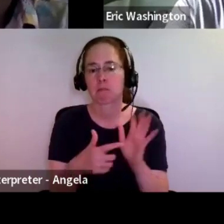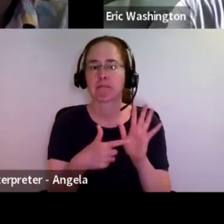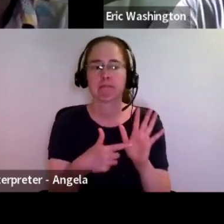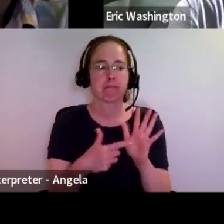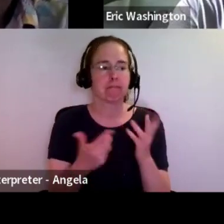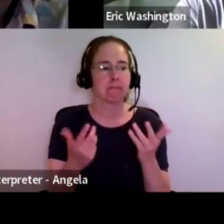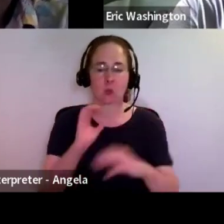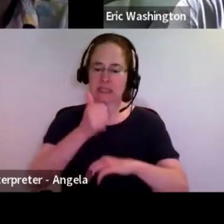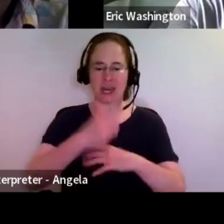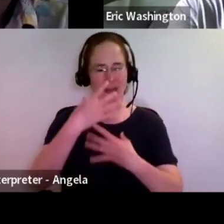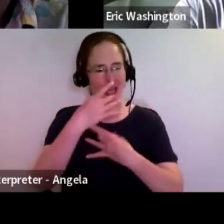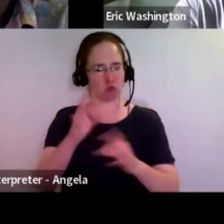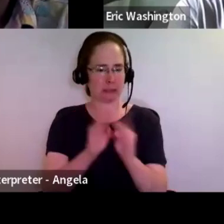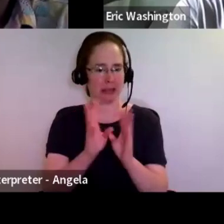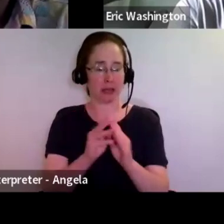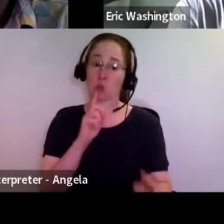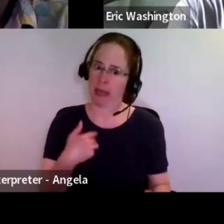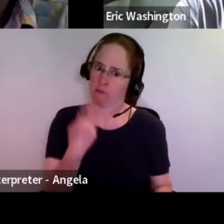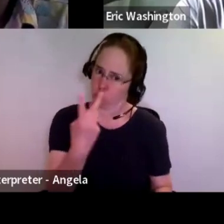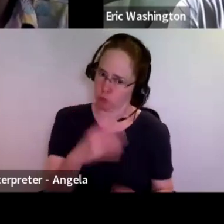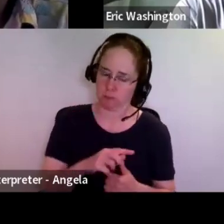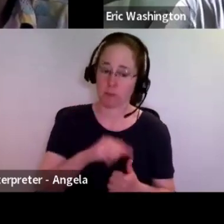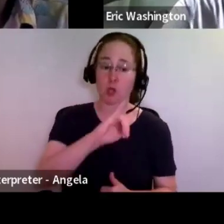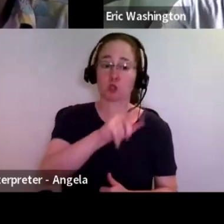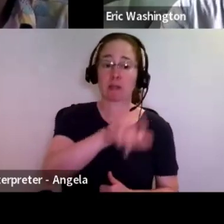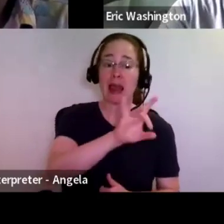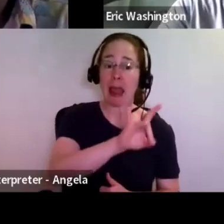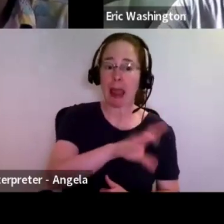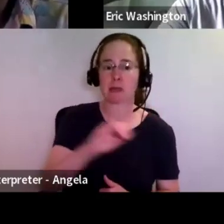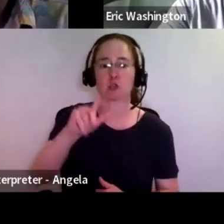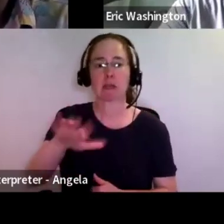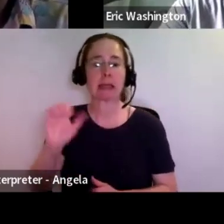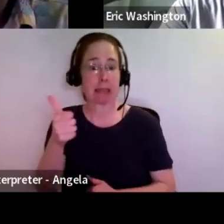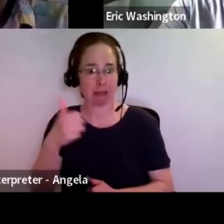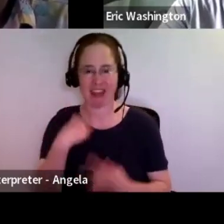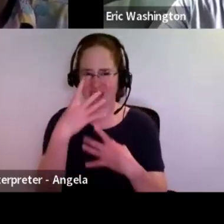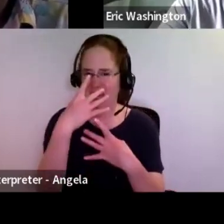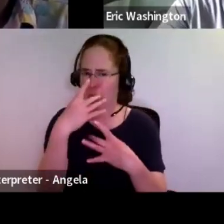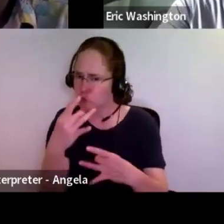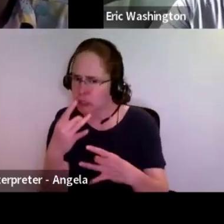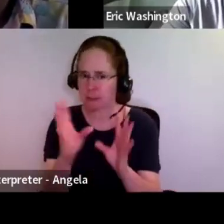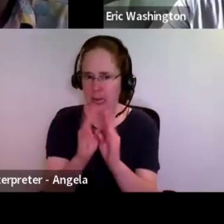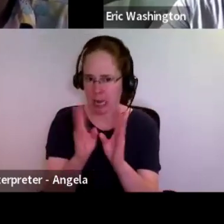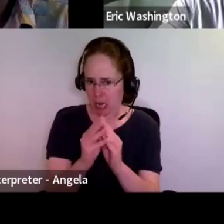meeting. Well, we have two, so July 8 and July 10, and so we're